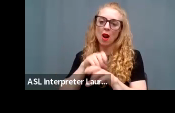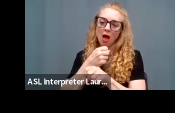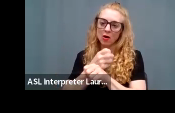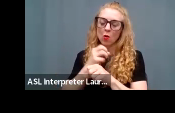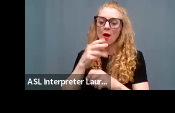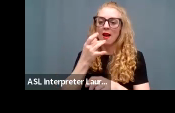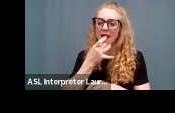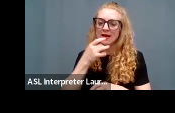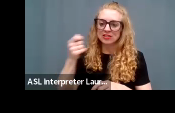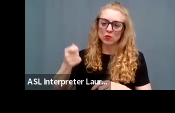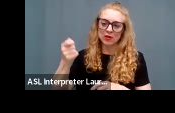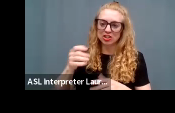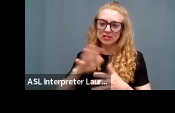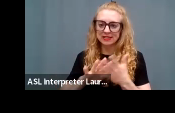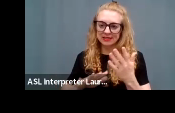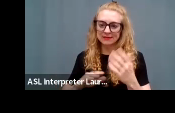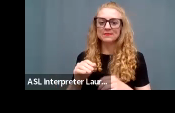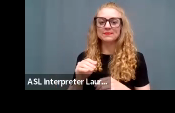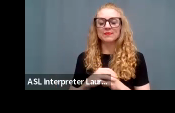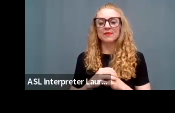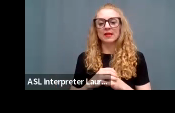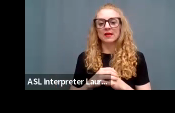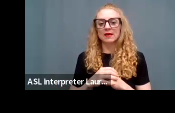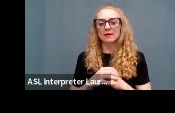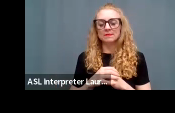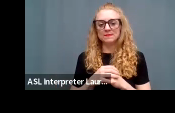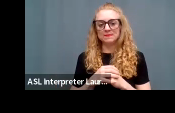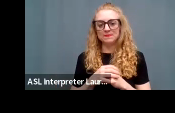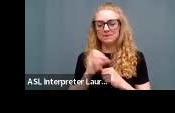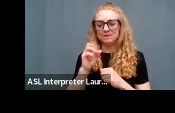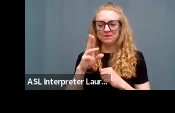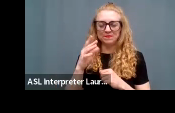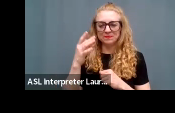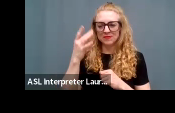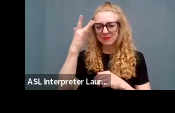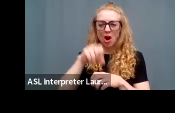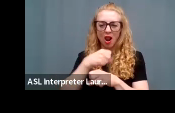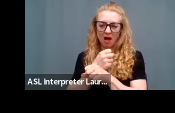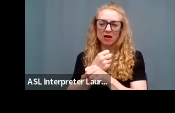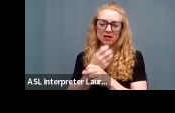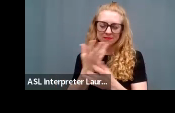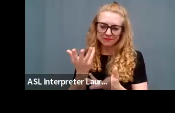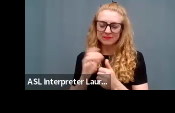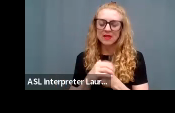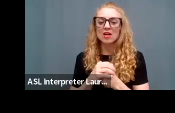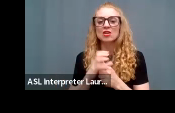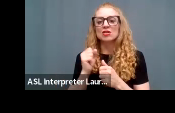be a number of things could be the smart knobs on a on a stove and so the combination of these